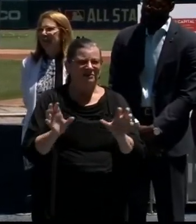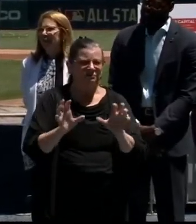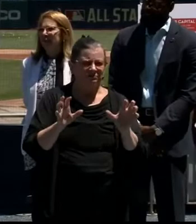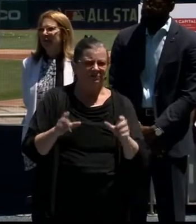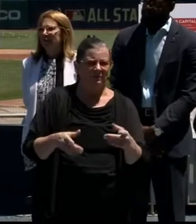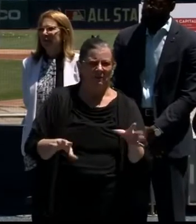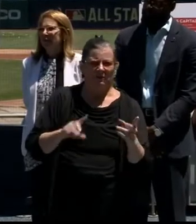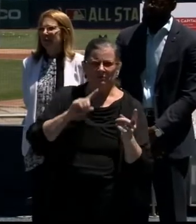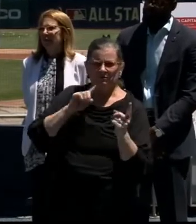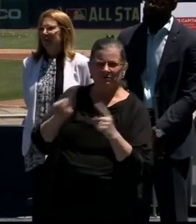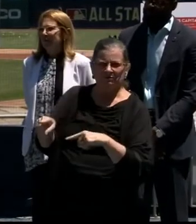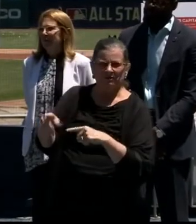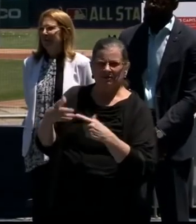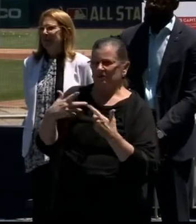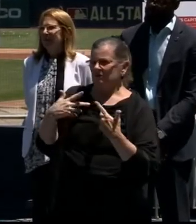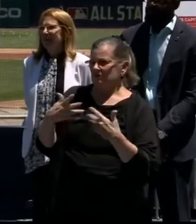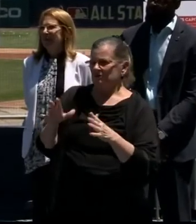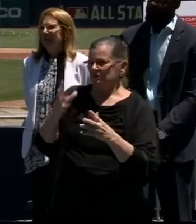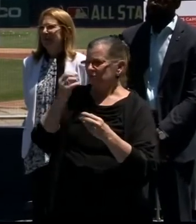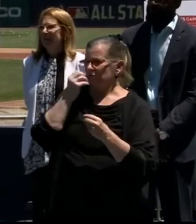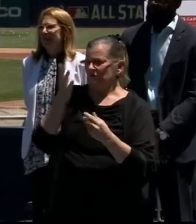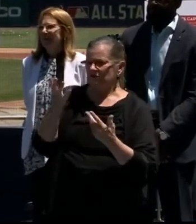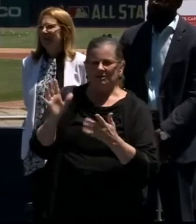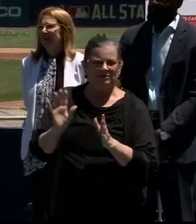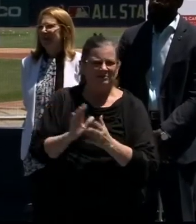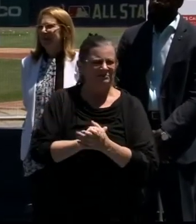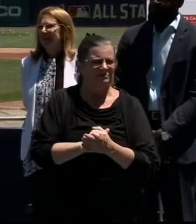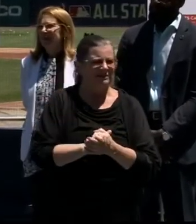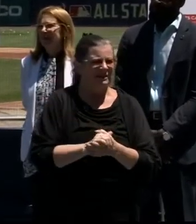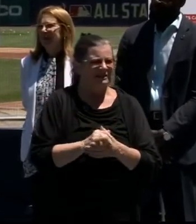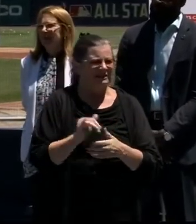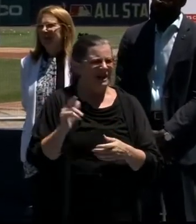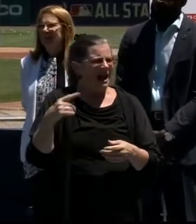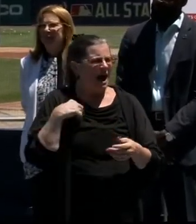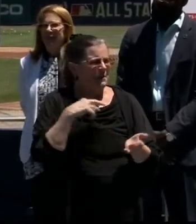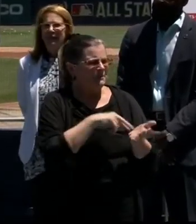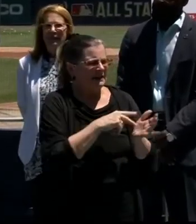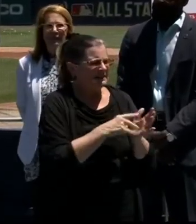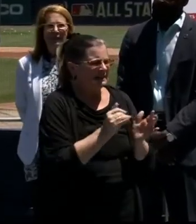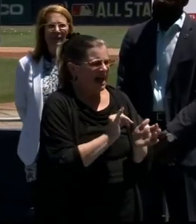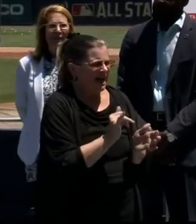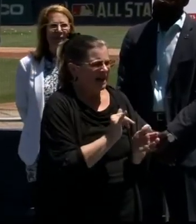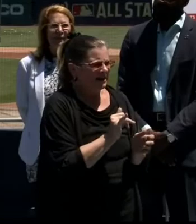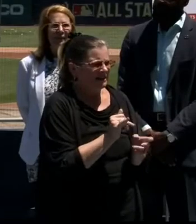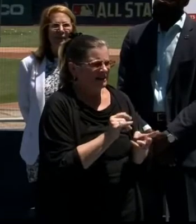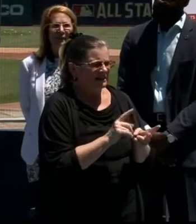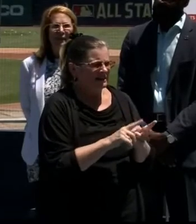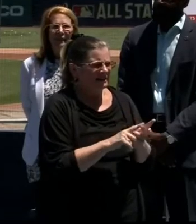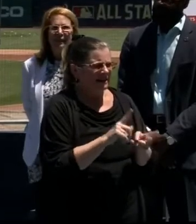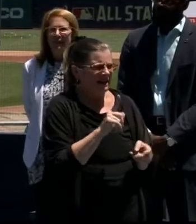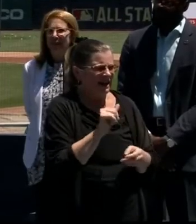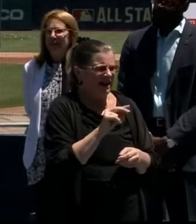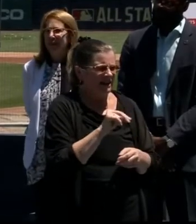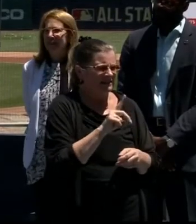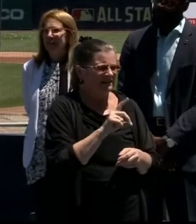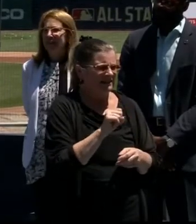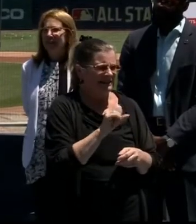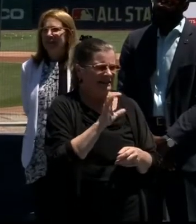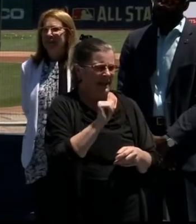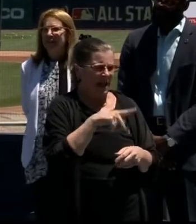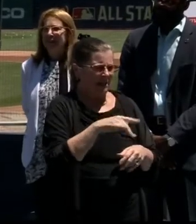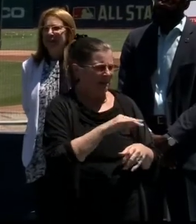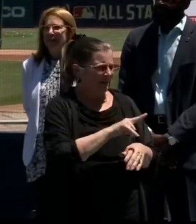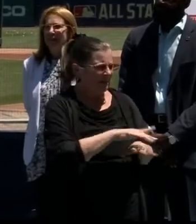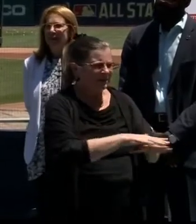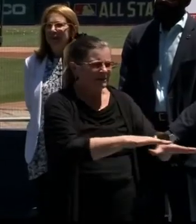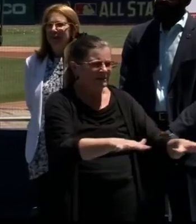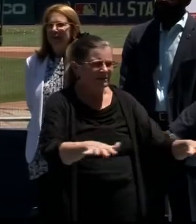ANY EFFORT INTO LANDSCAPING THAT KIND OF THING?